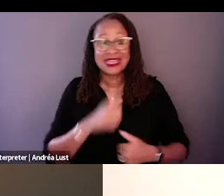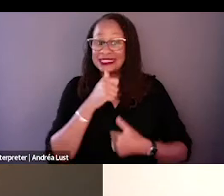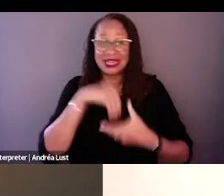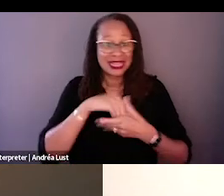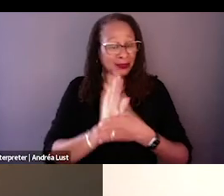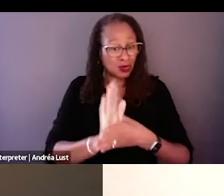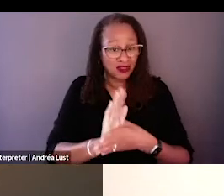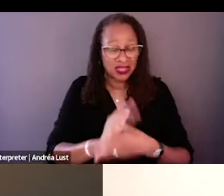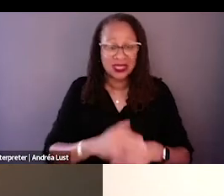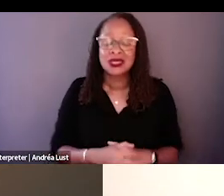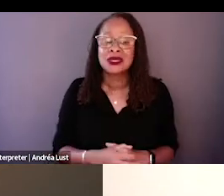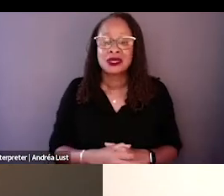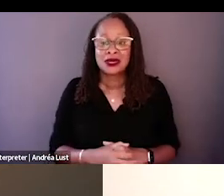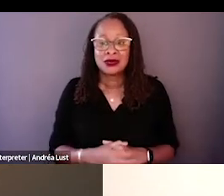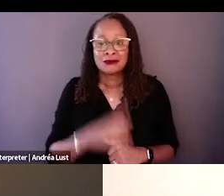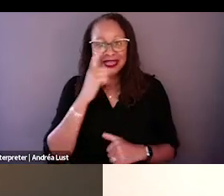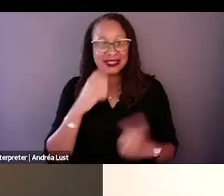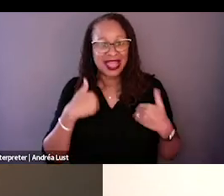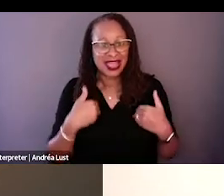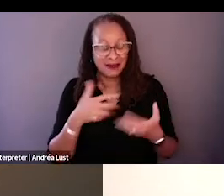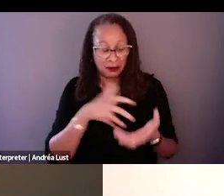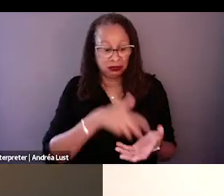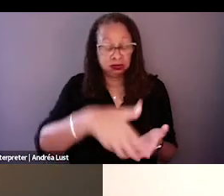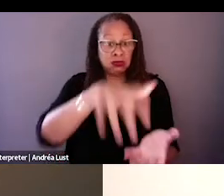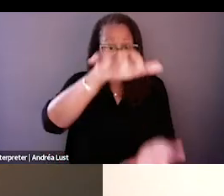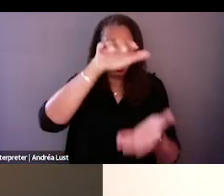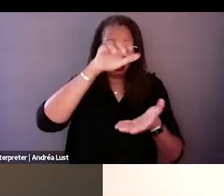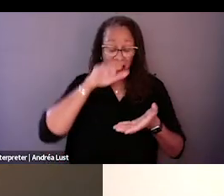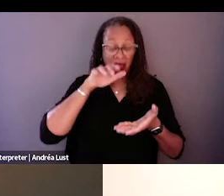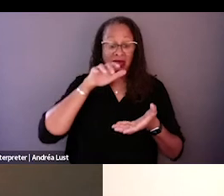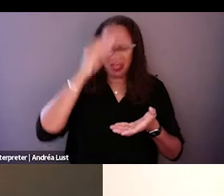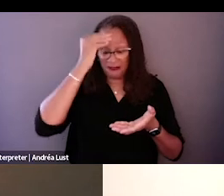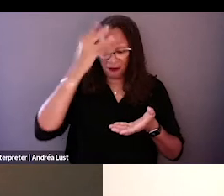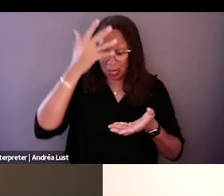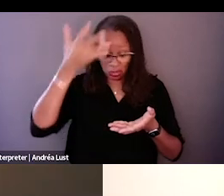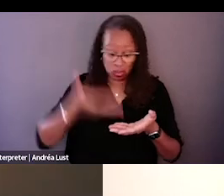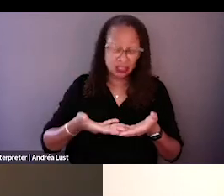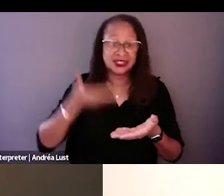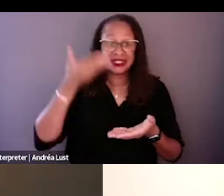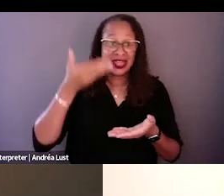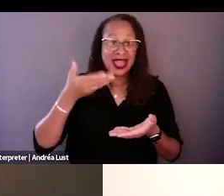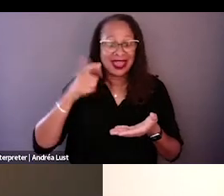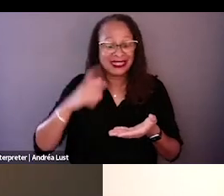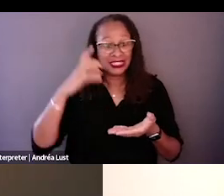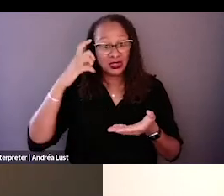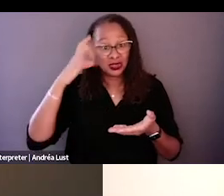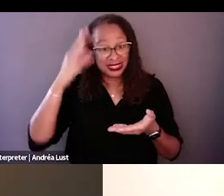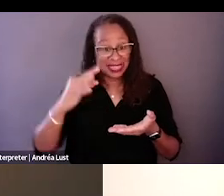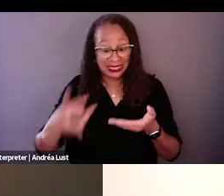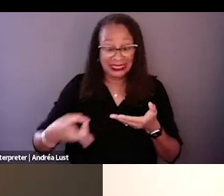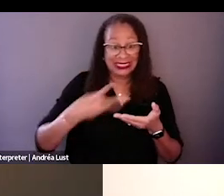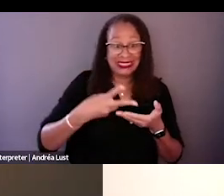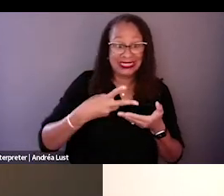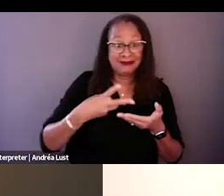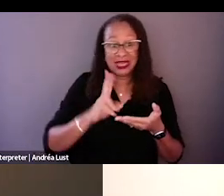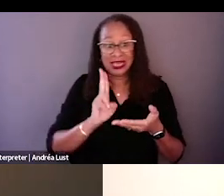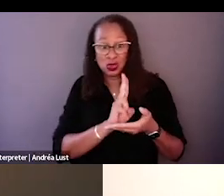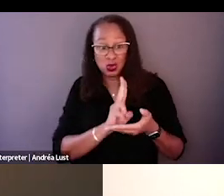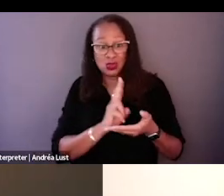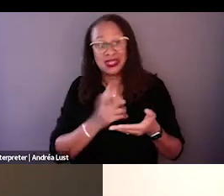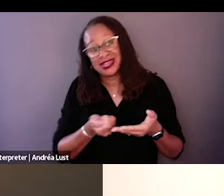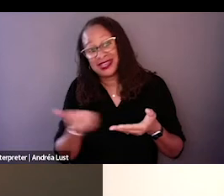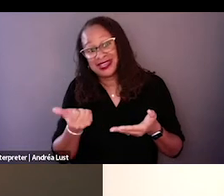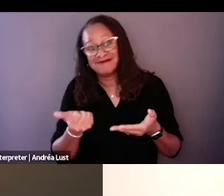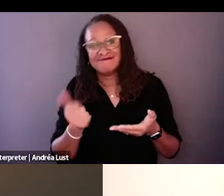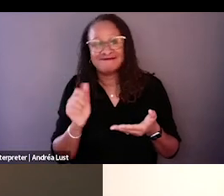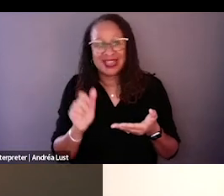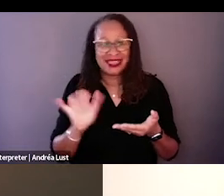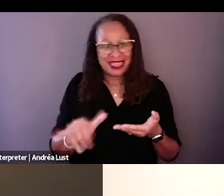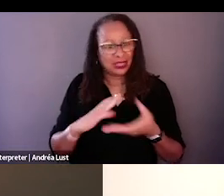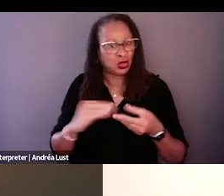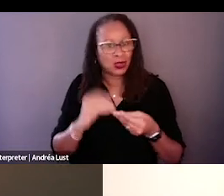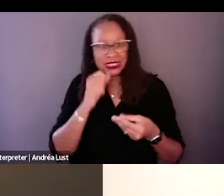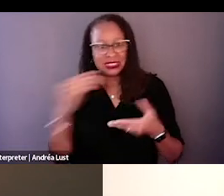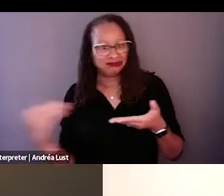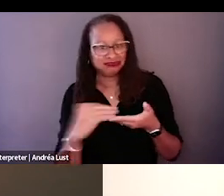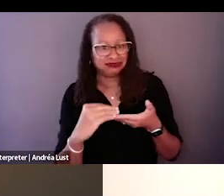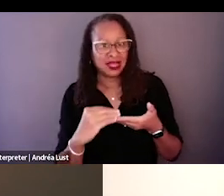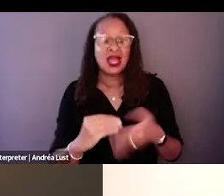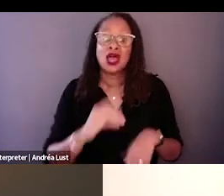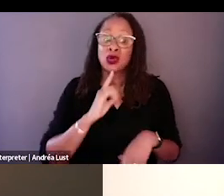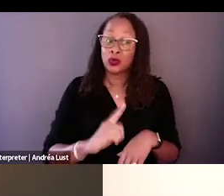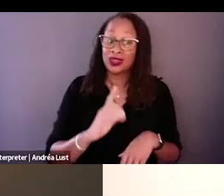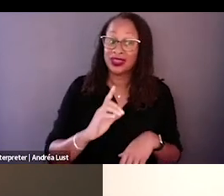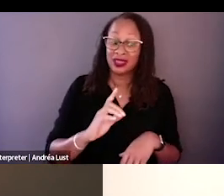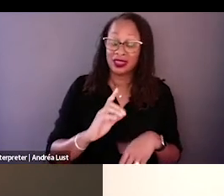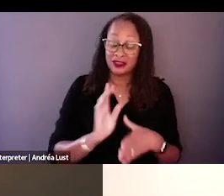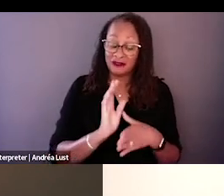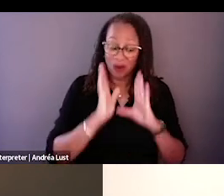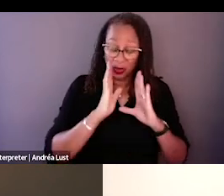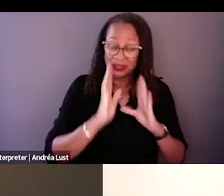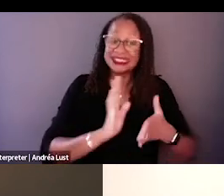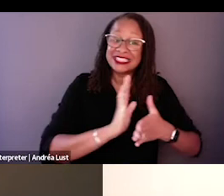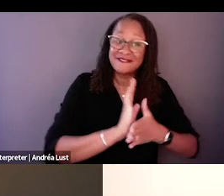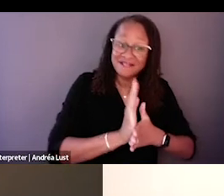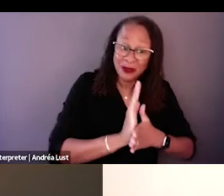Then it took me another five years to get it right, to do research, to interview Mr. Chandler and to